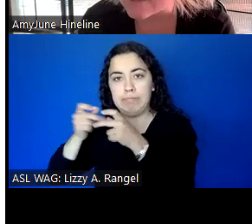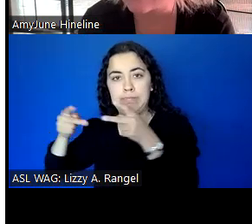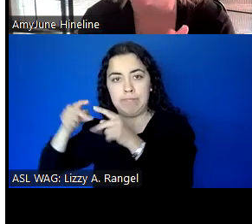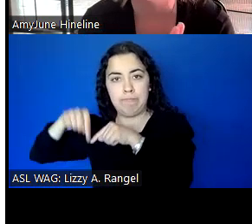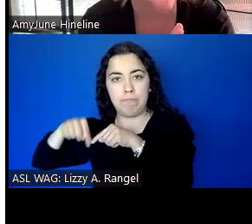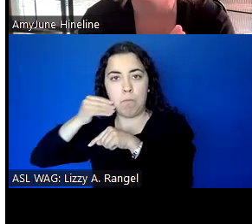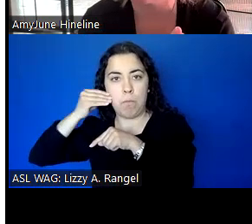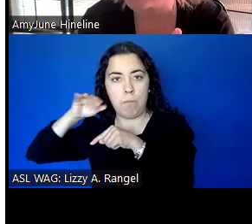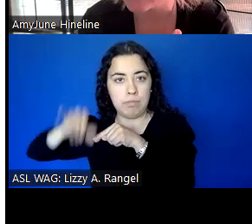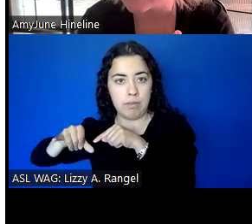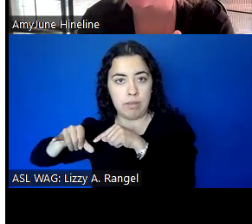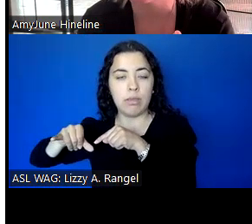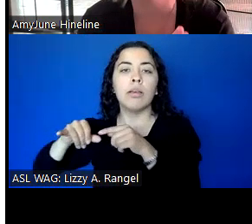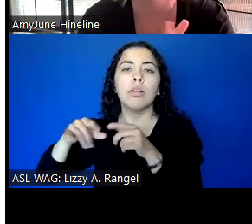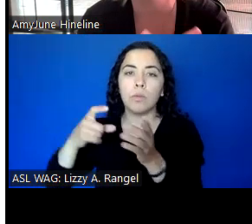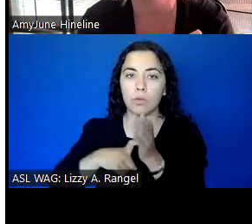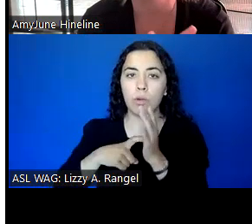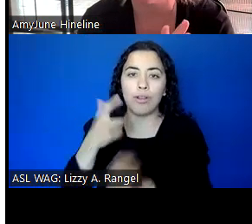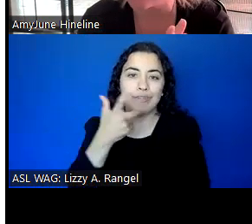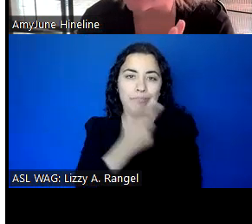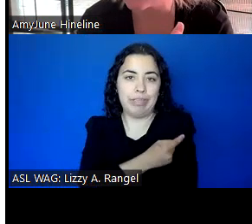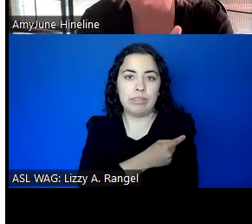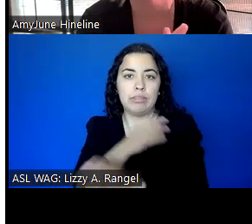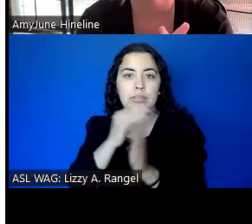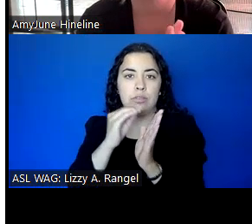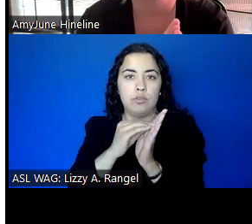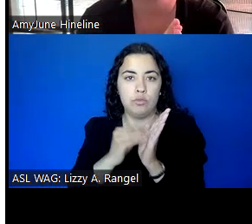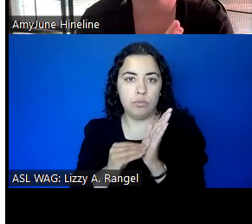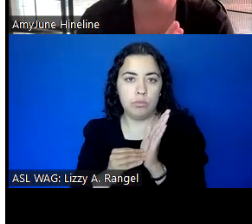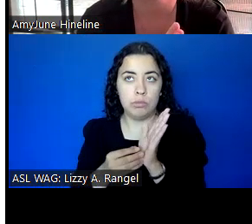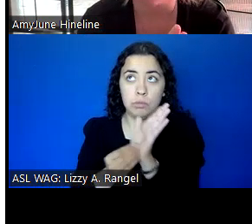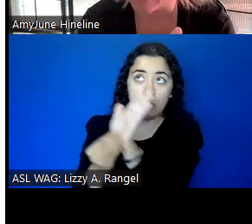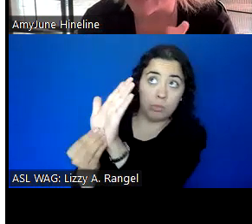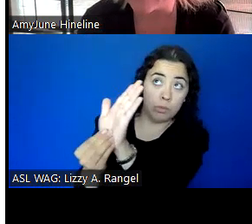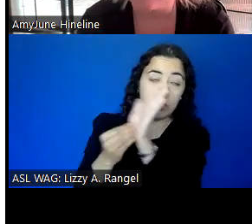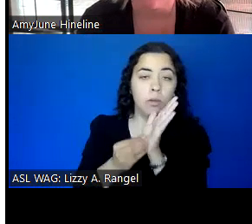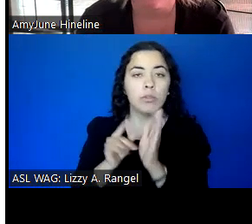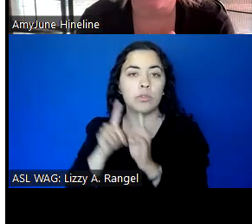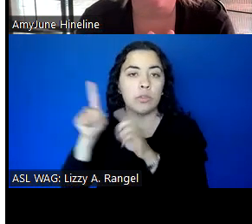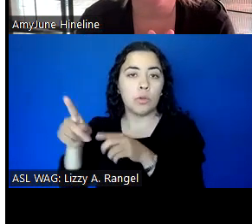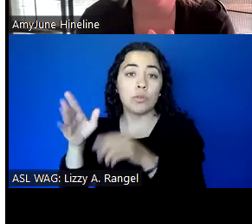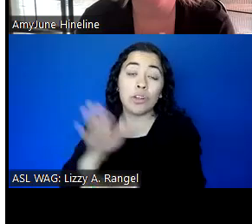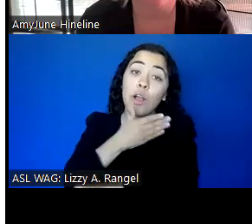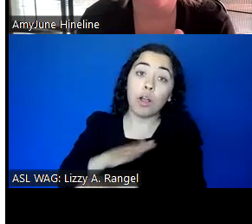do online banking. Lots of us prepare for our flights ahead of time through the Internet. So